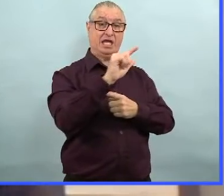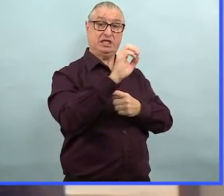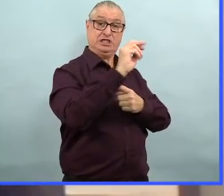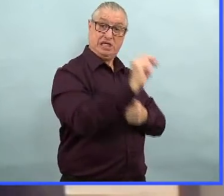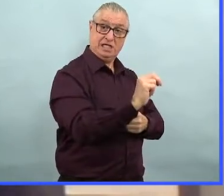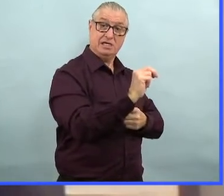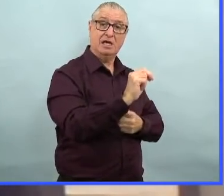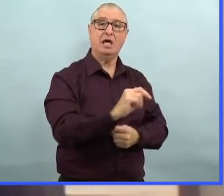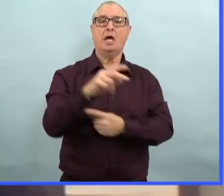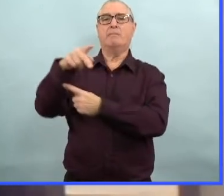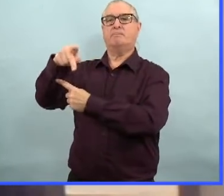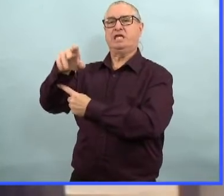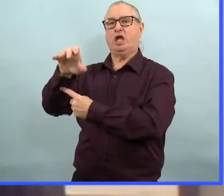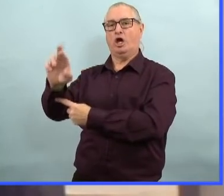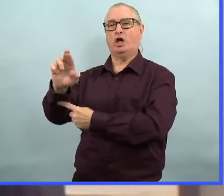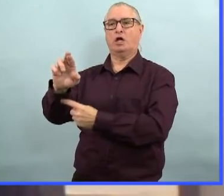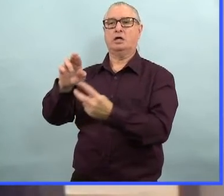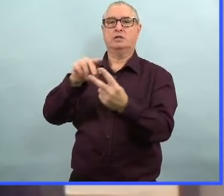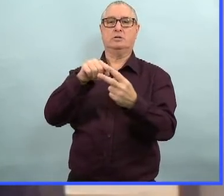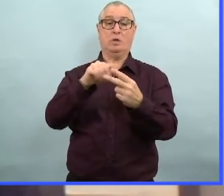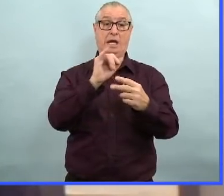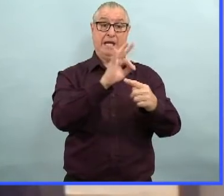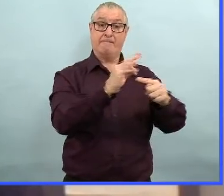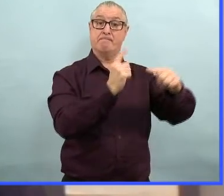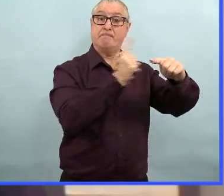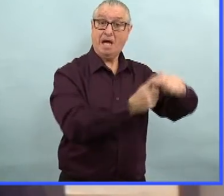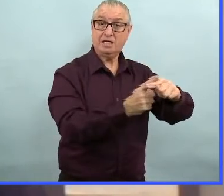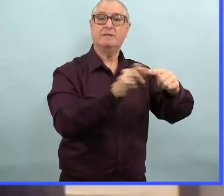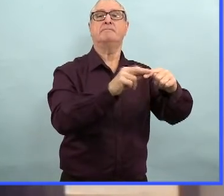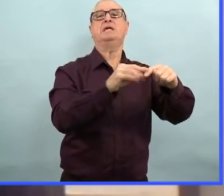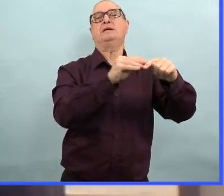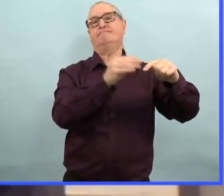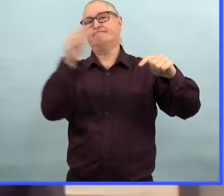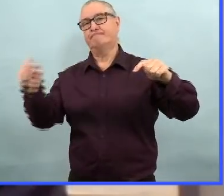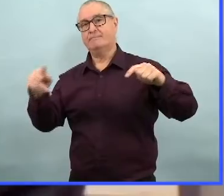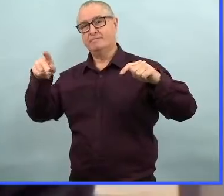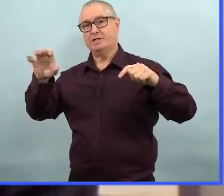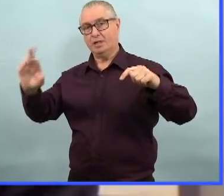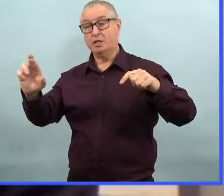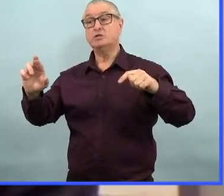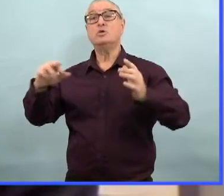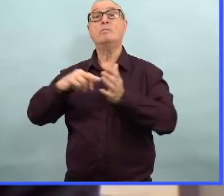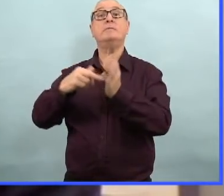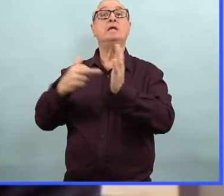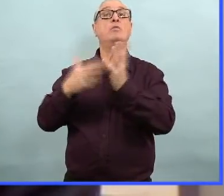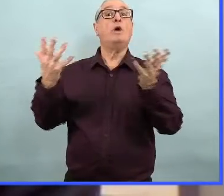pcr so you know again we all need to do what we can to reduce the spread of the virus